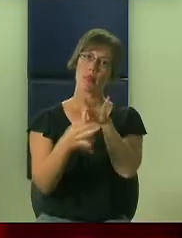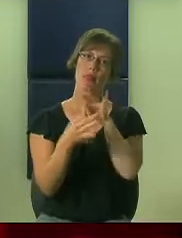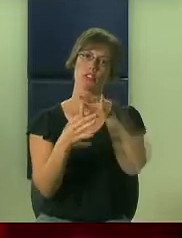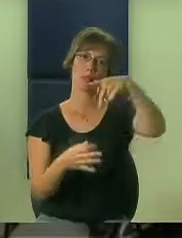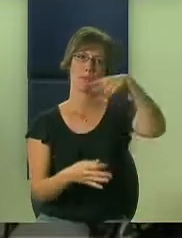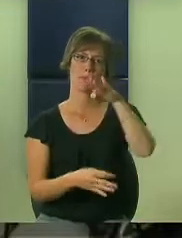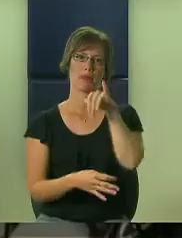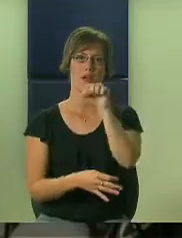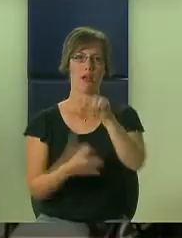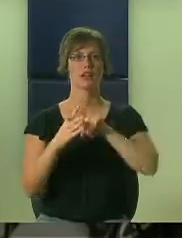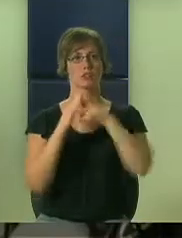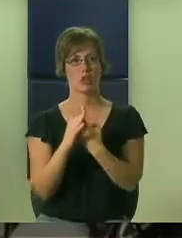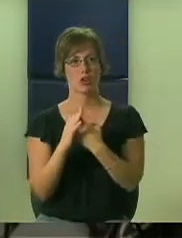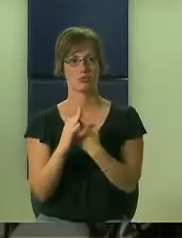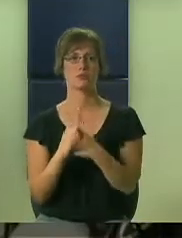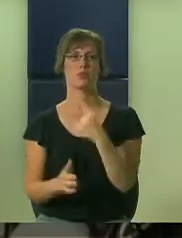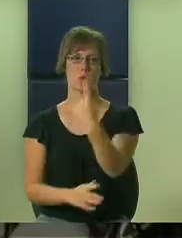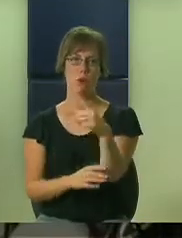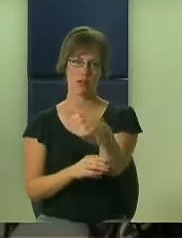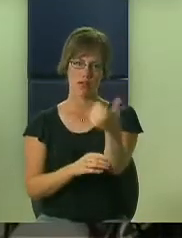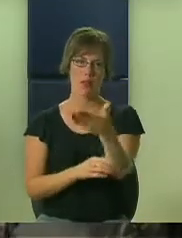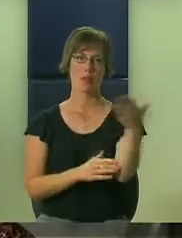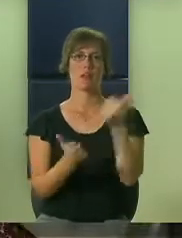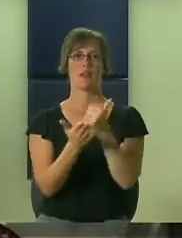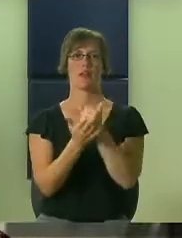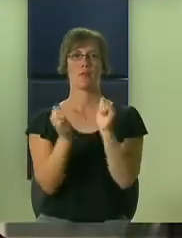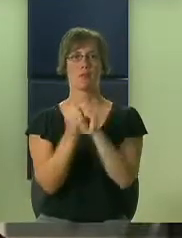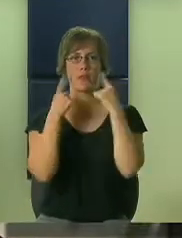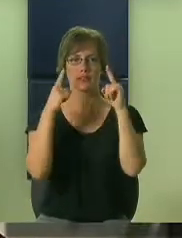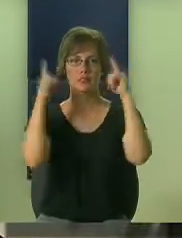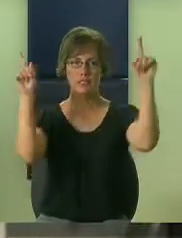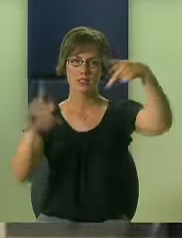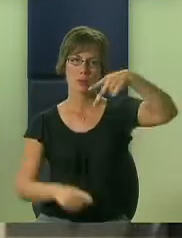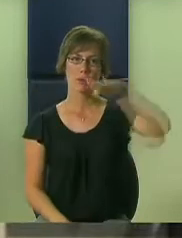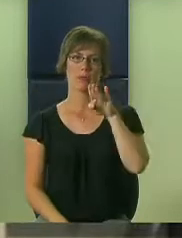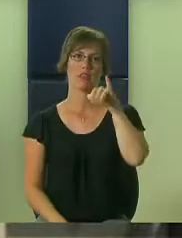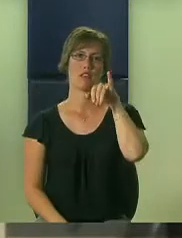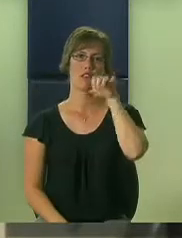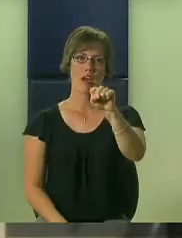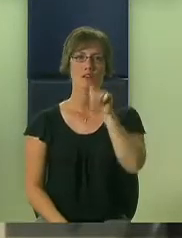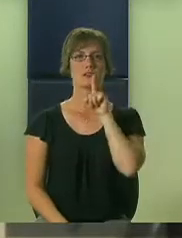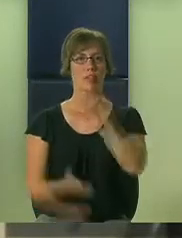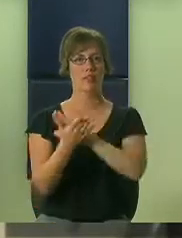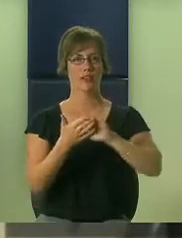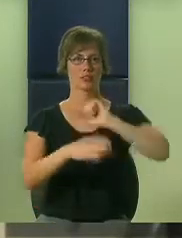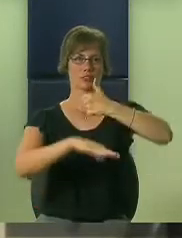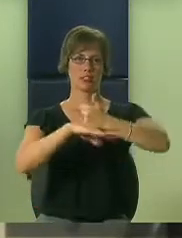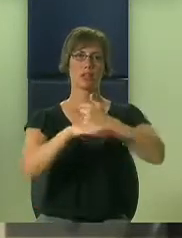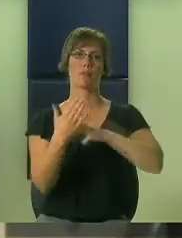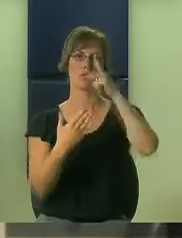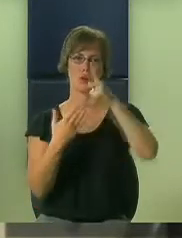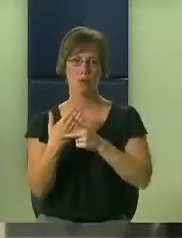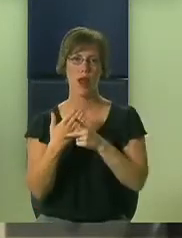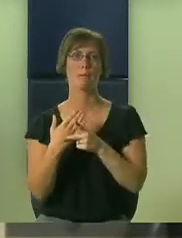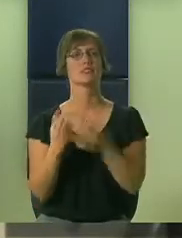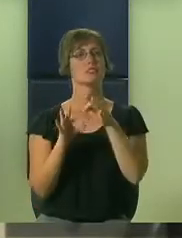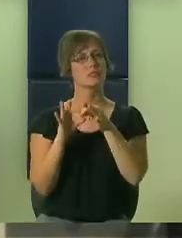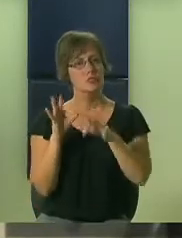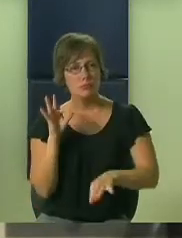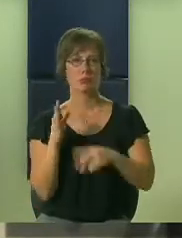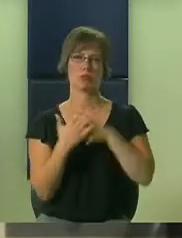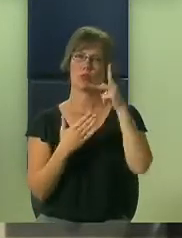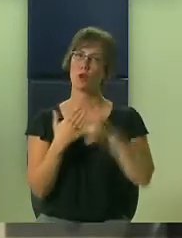One of the other things that helped with the success of PBIS is that it's really a very